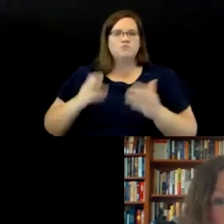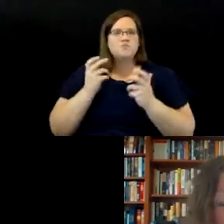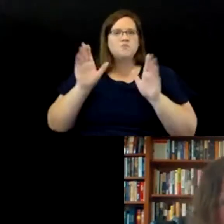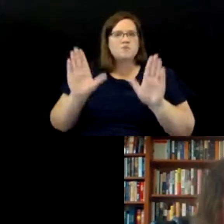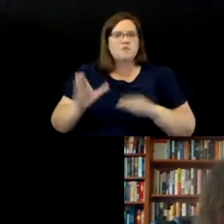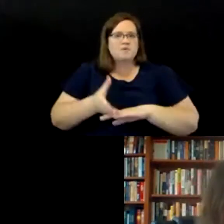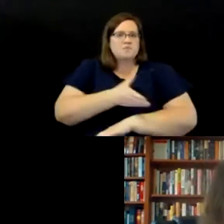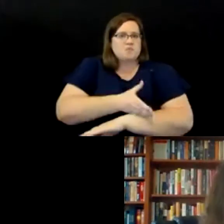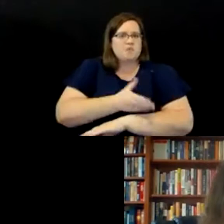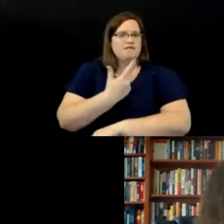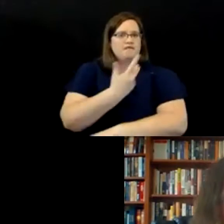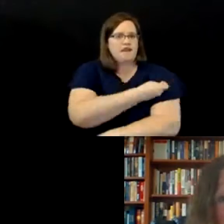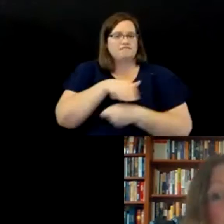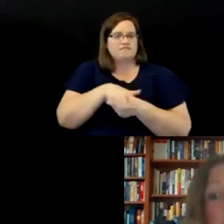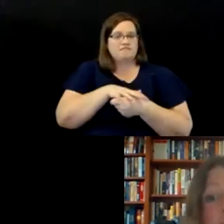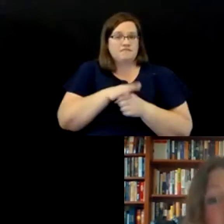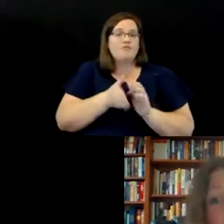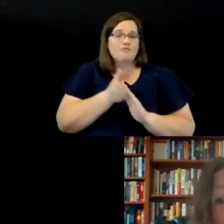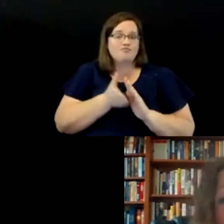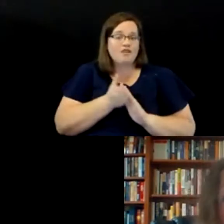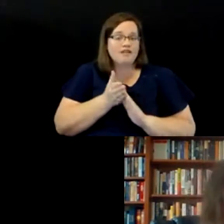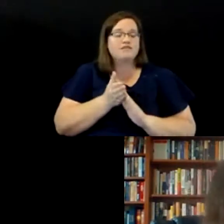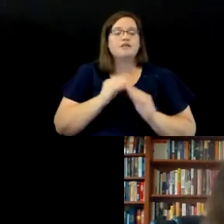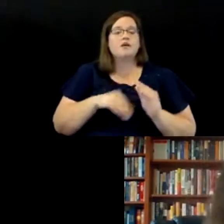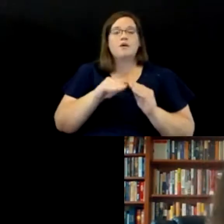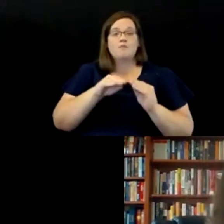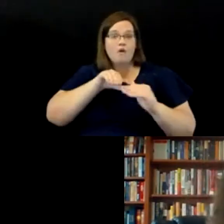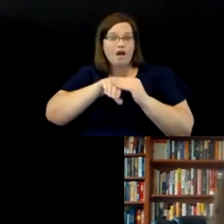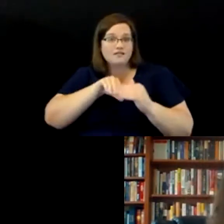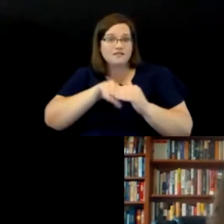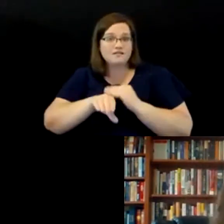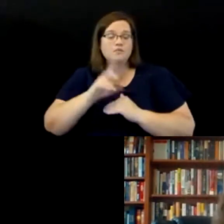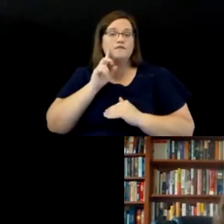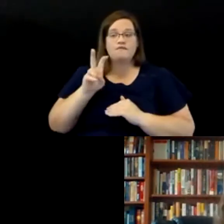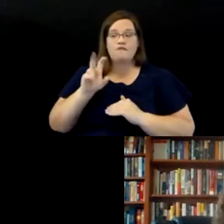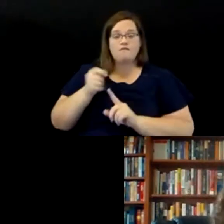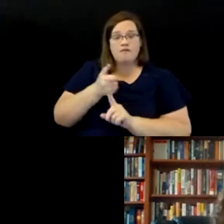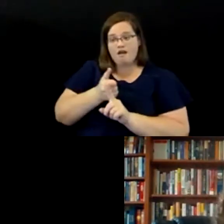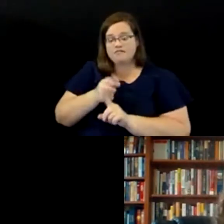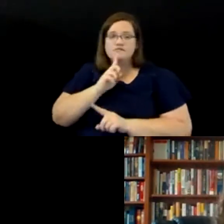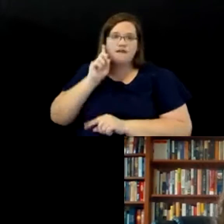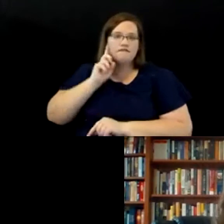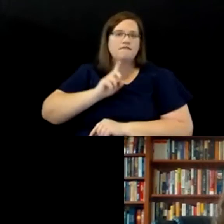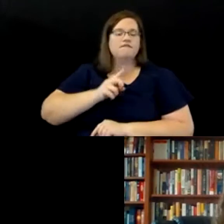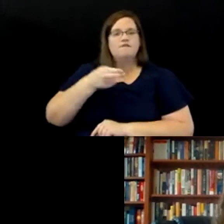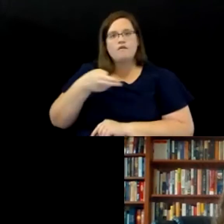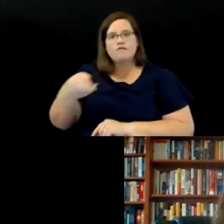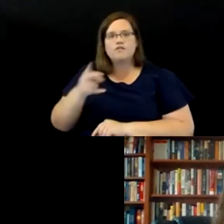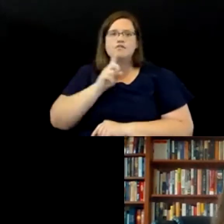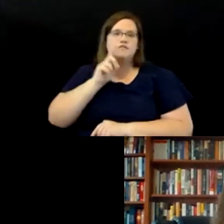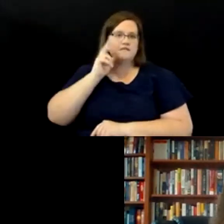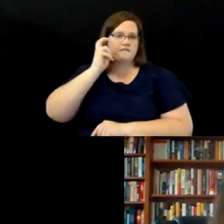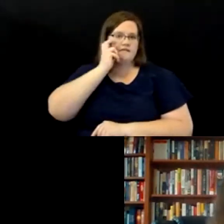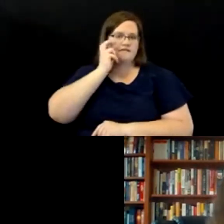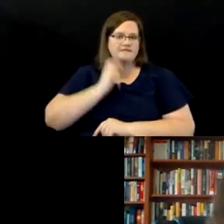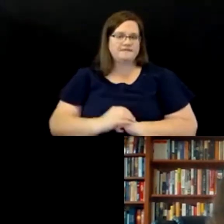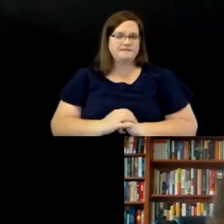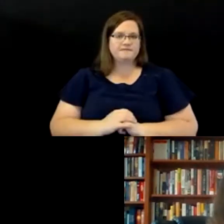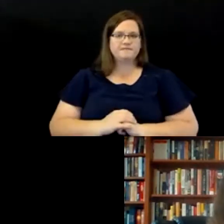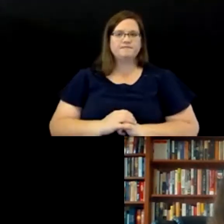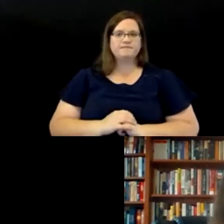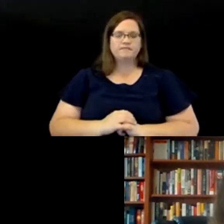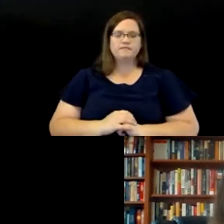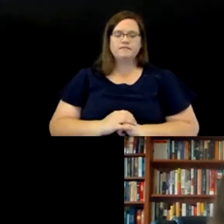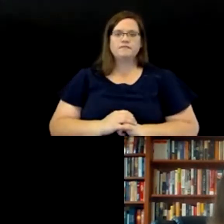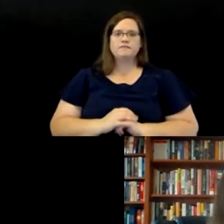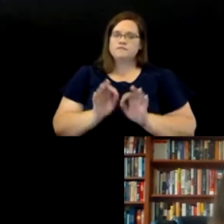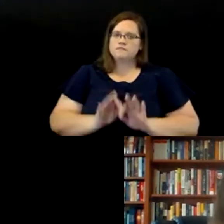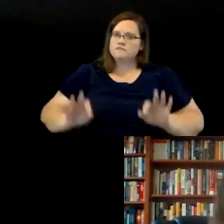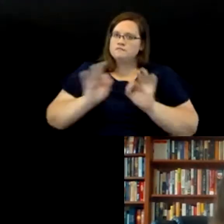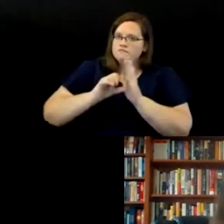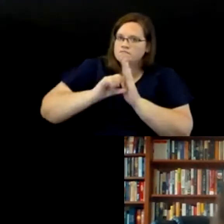vaccine sites. We've put significant effort into translating vaccination